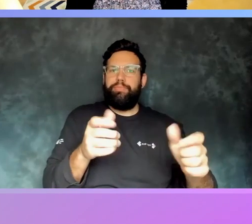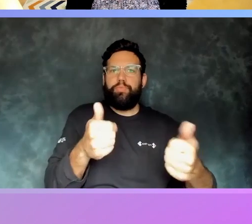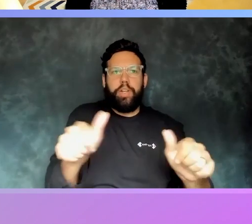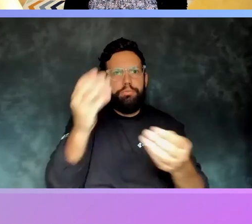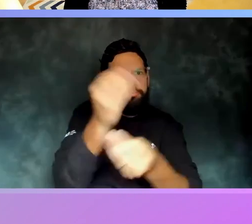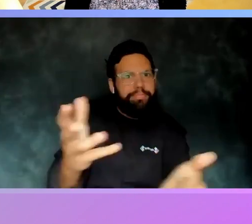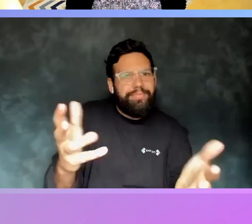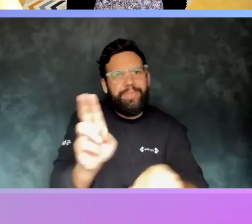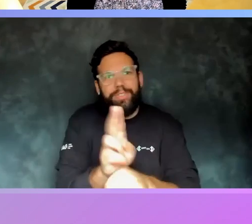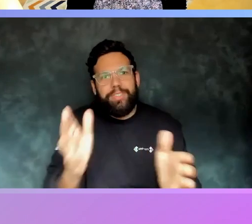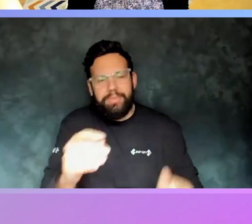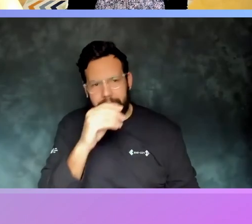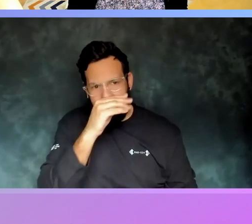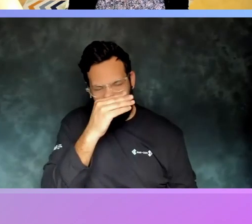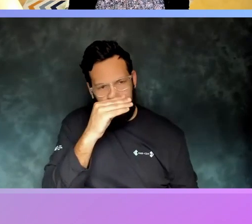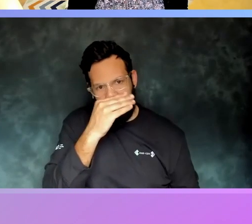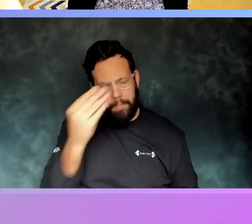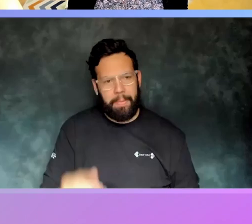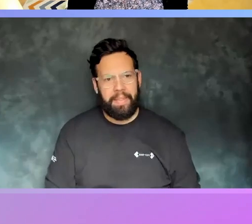already, so this is a visual that talks about a taco